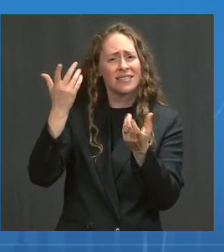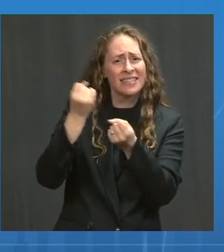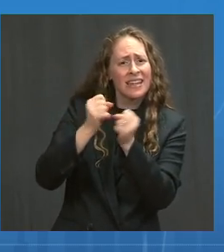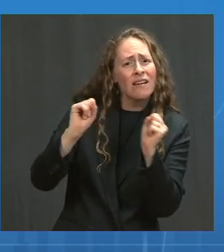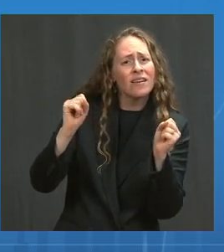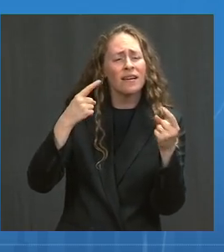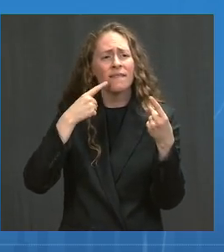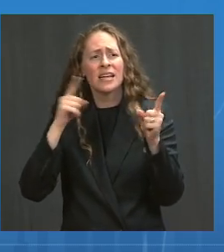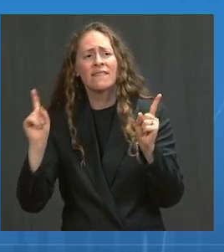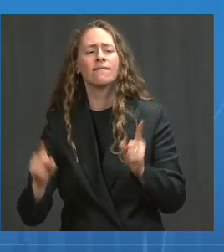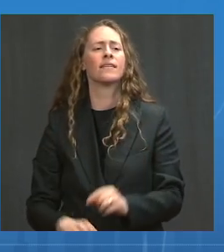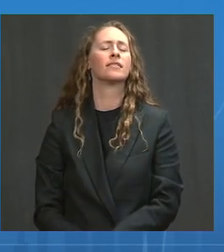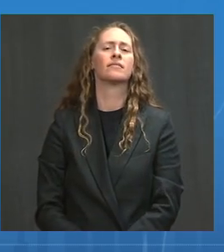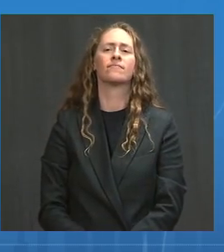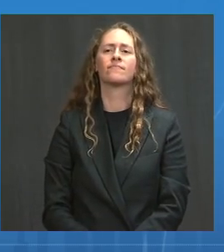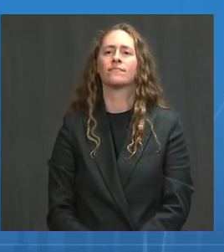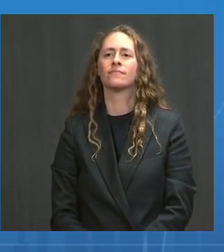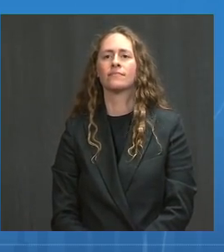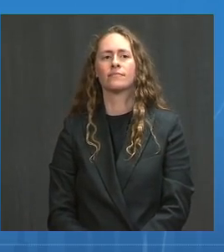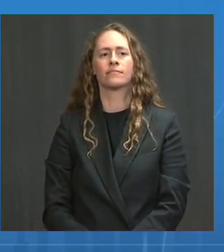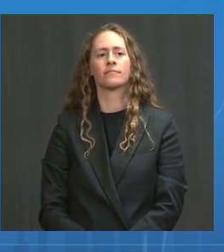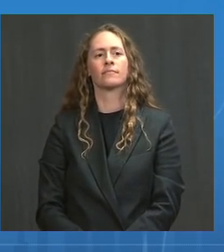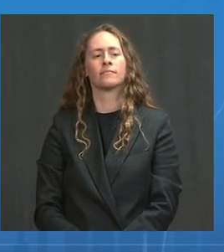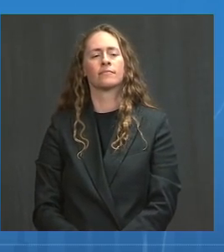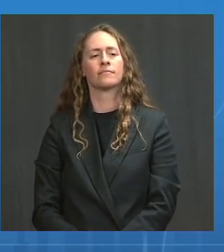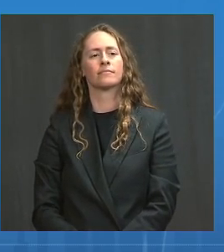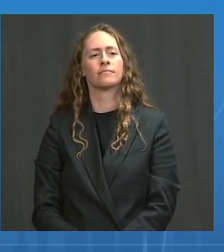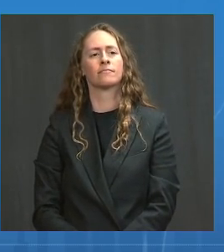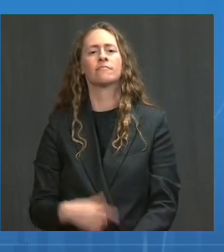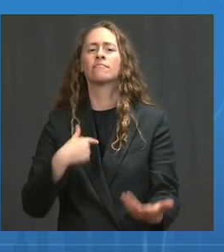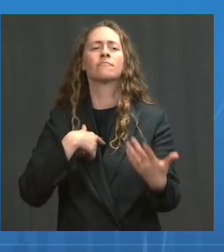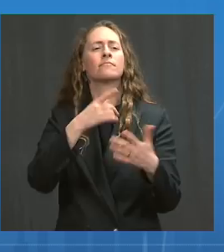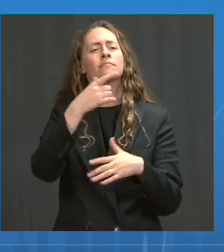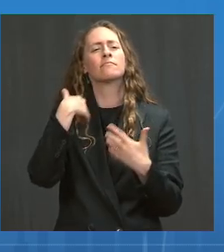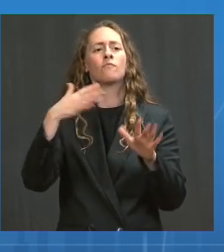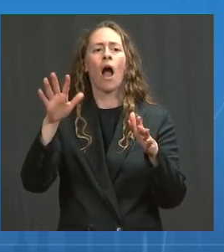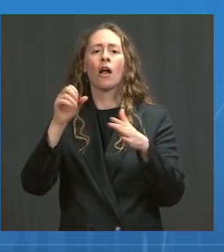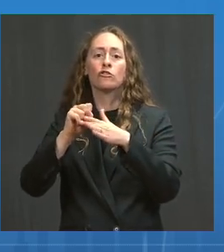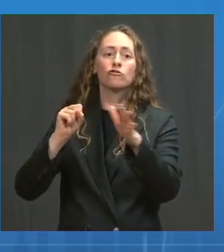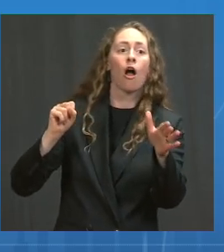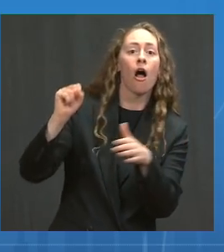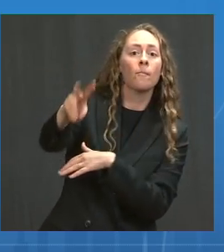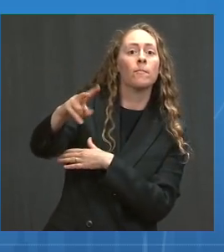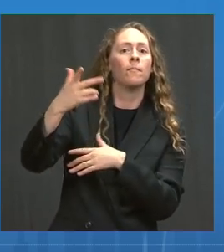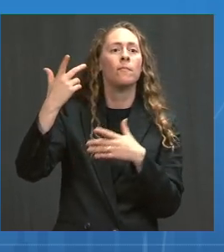You know, as always, we don't want to get ahead of the FDA. You know, they have their process where they need